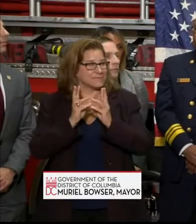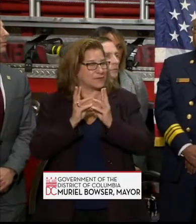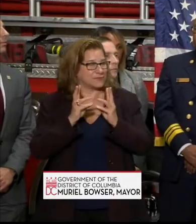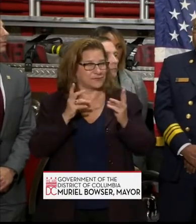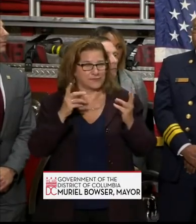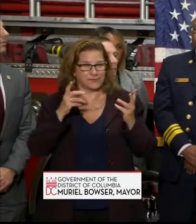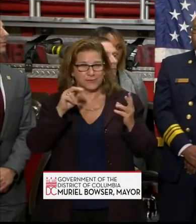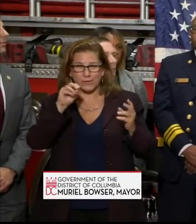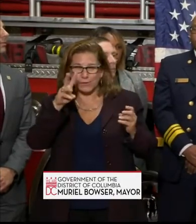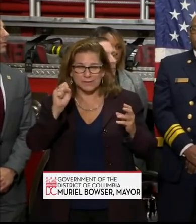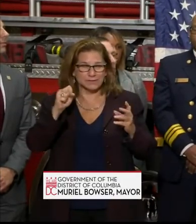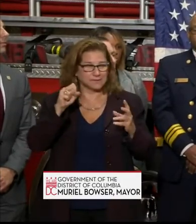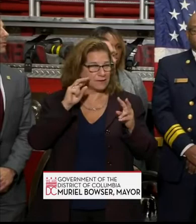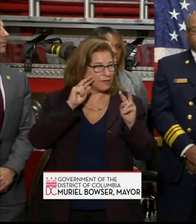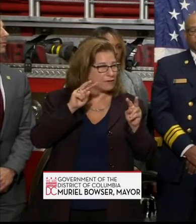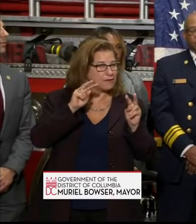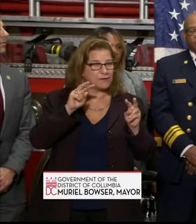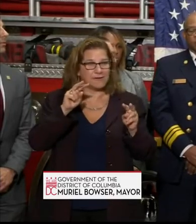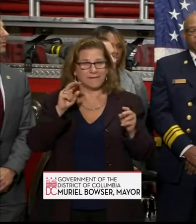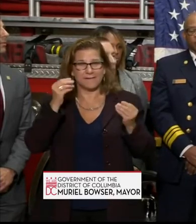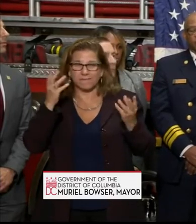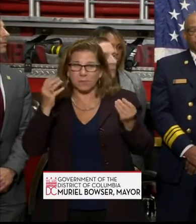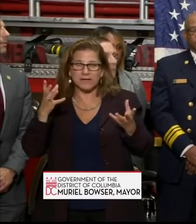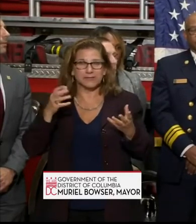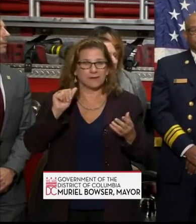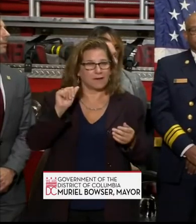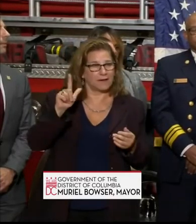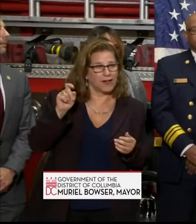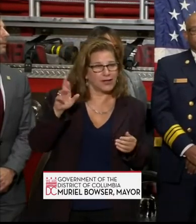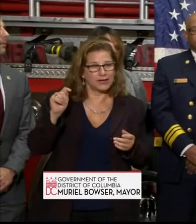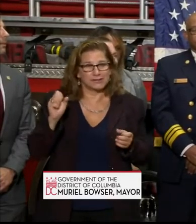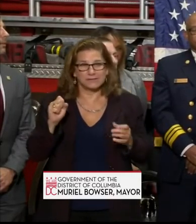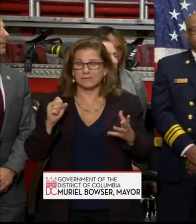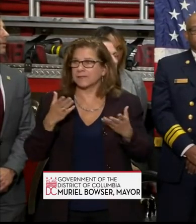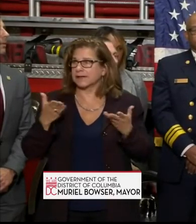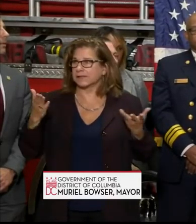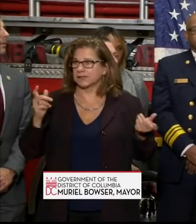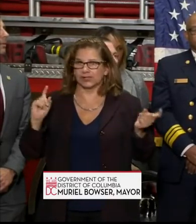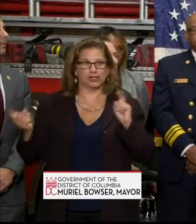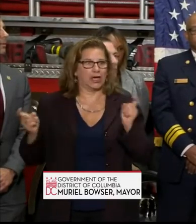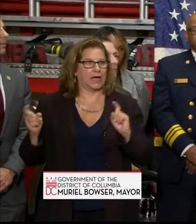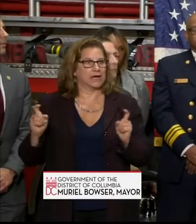COMPLEX. IT IS CONSTANTLY CHANGING. BUT AGAIN UNDER THE MAYOR'S LEADERSHIP WE ARE NOT GOING TO